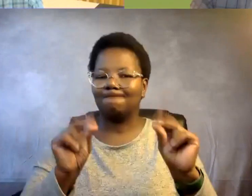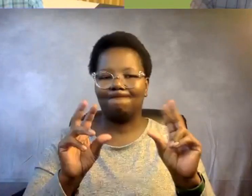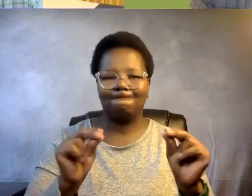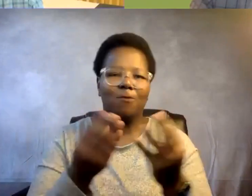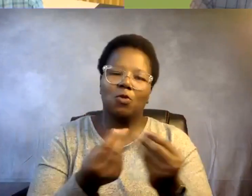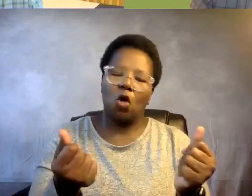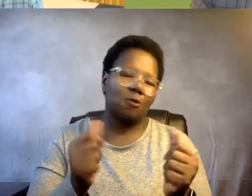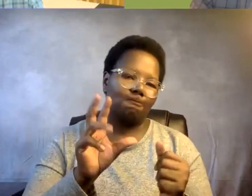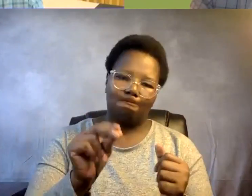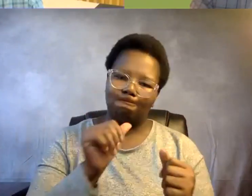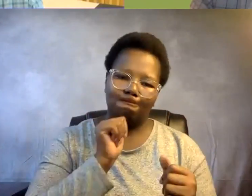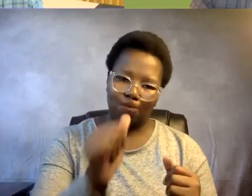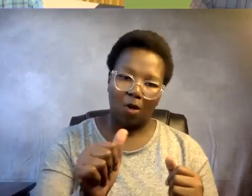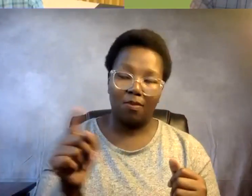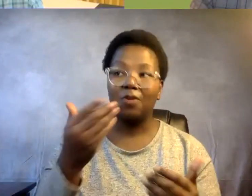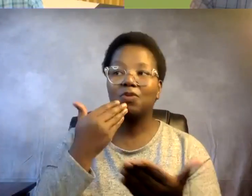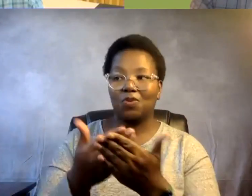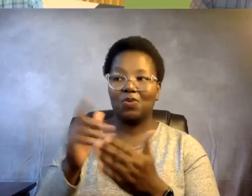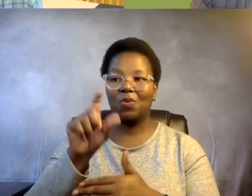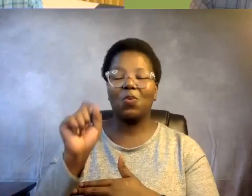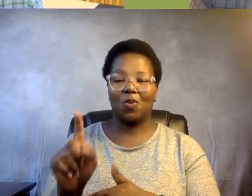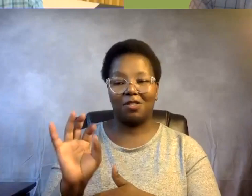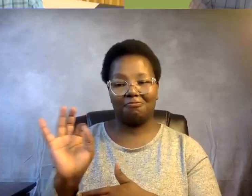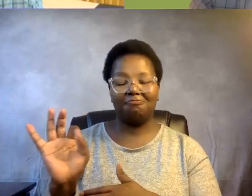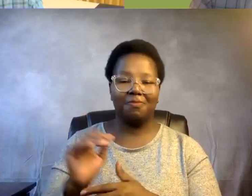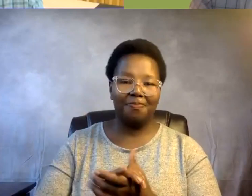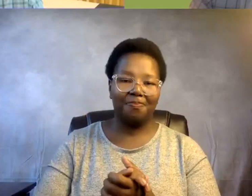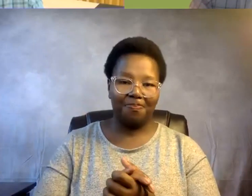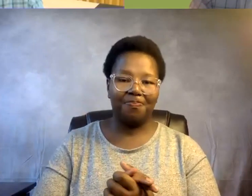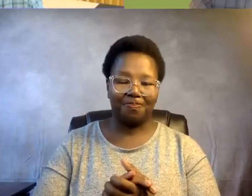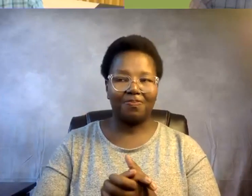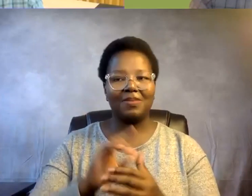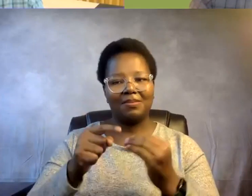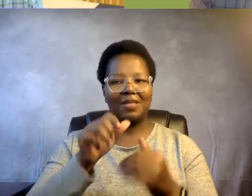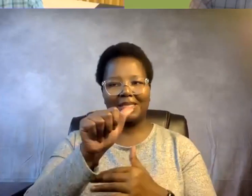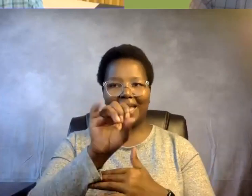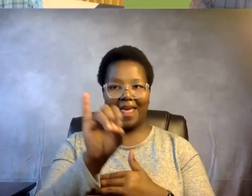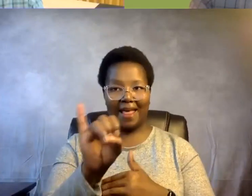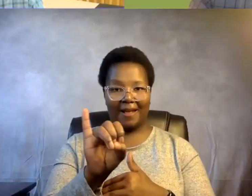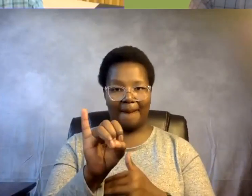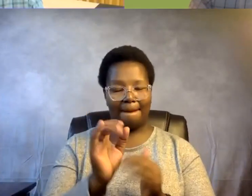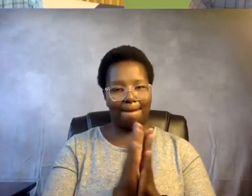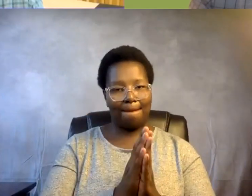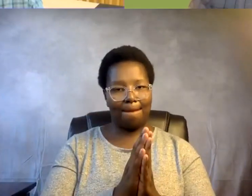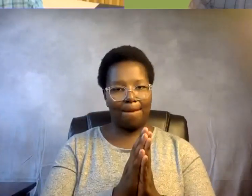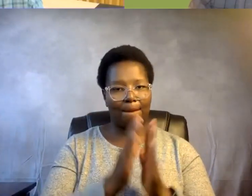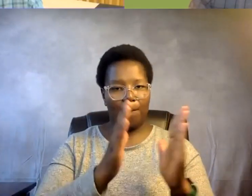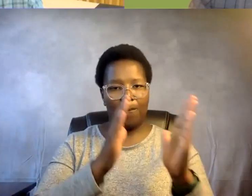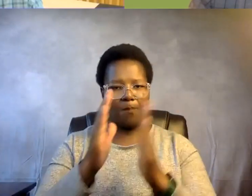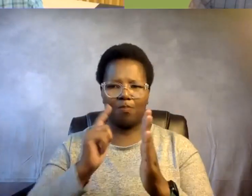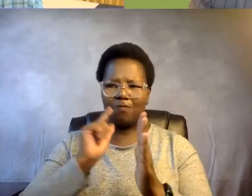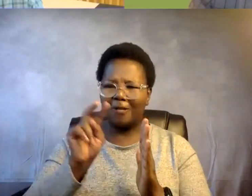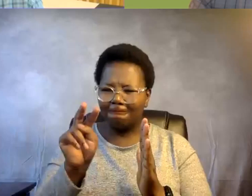So yeah, yeah really good questions there about about AI. Let's see, there was another one here,